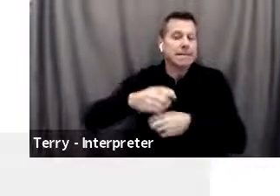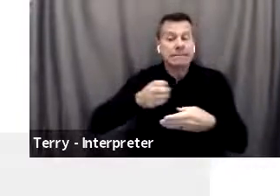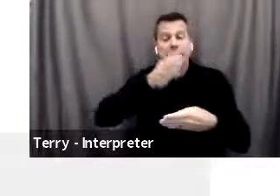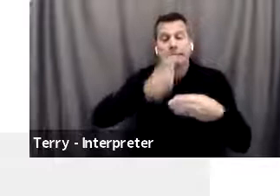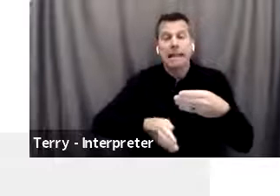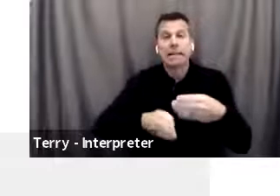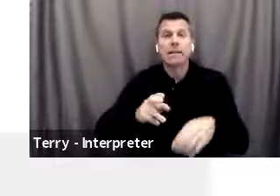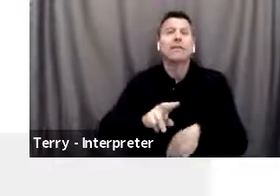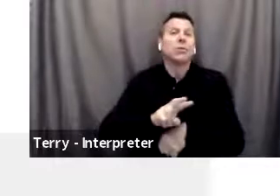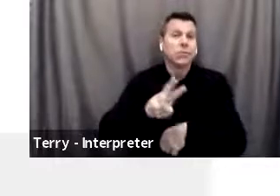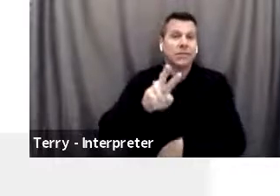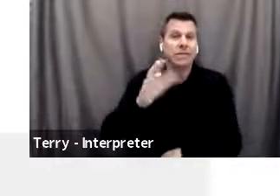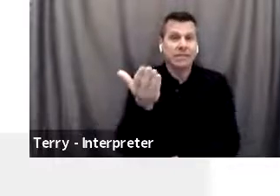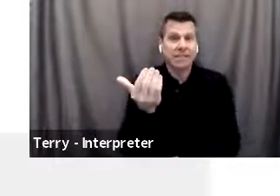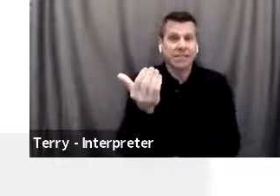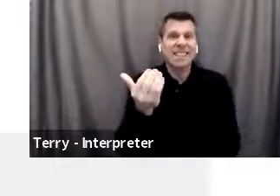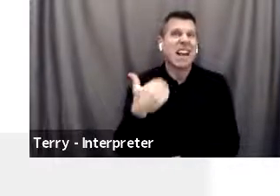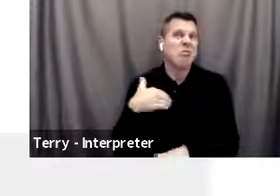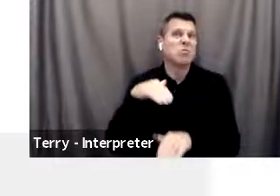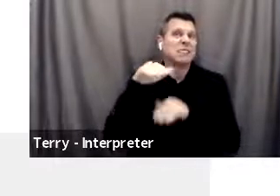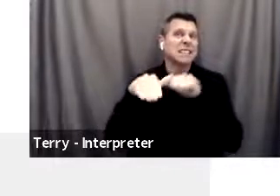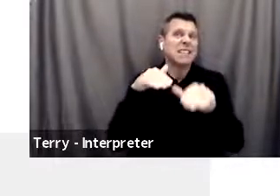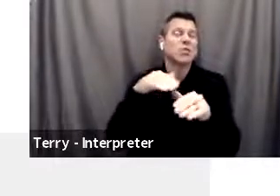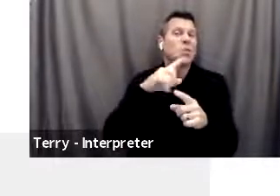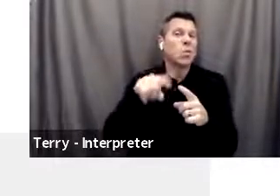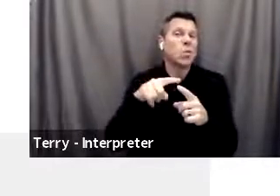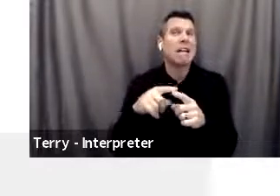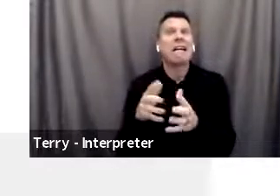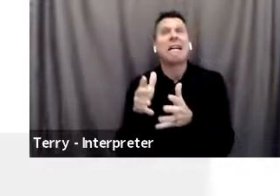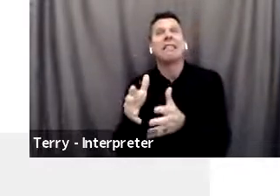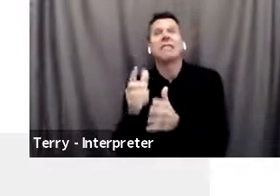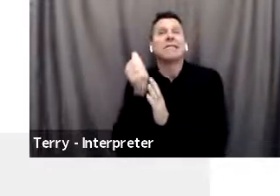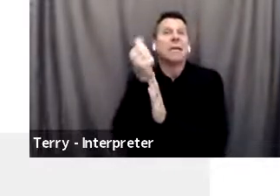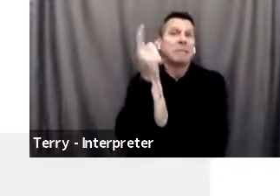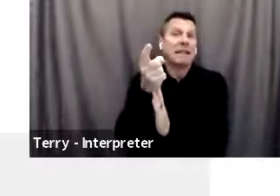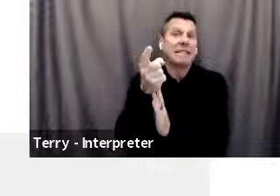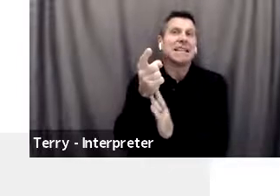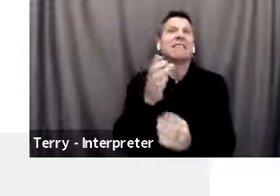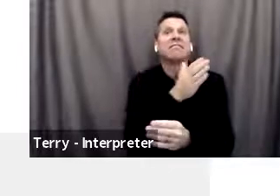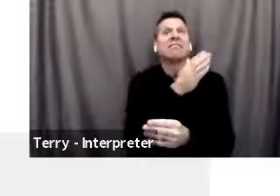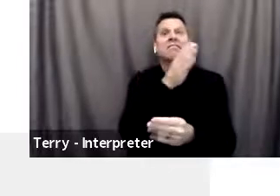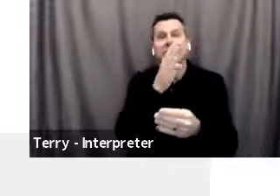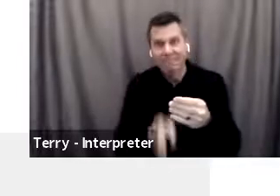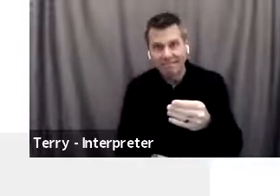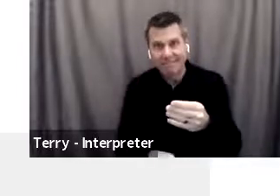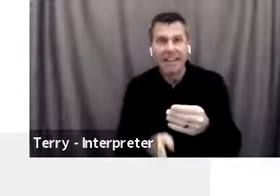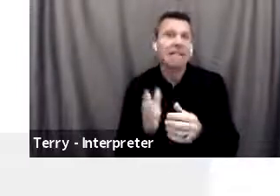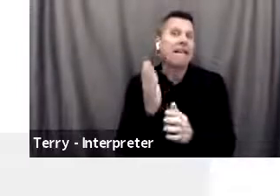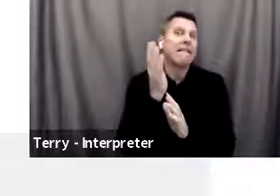And I will be giving everyone a reminder of we have 10 minutes prior to the set the ending of the session or five minutes. So one